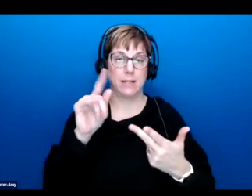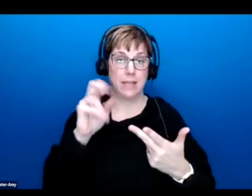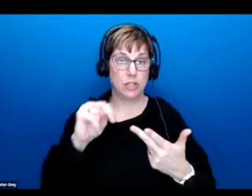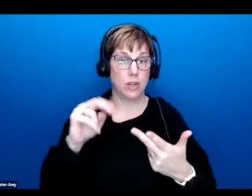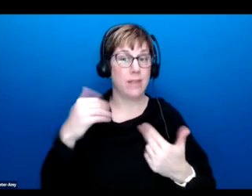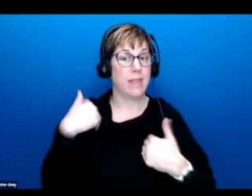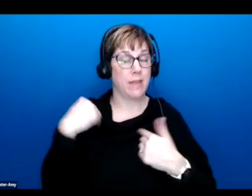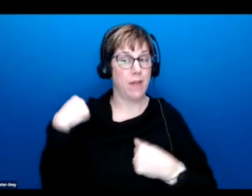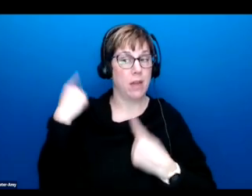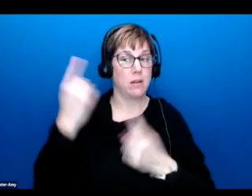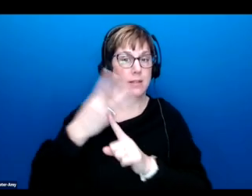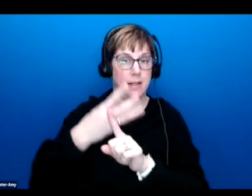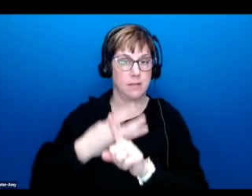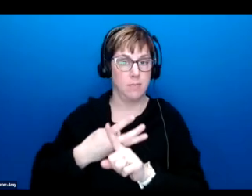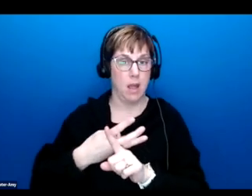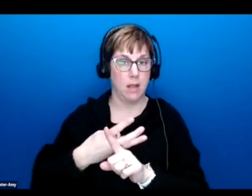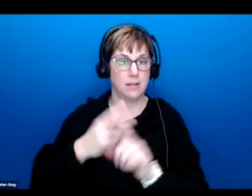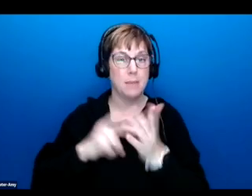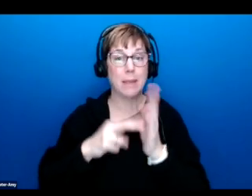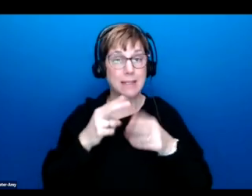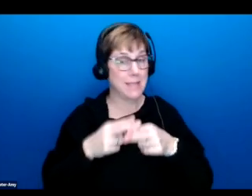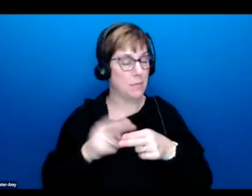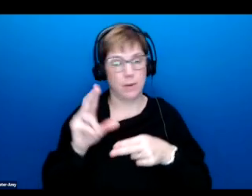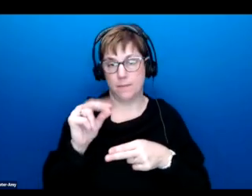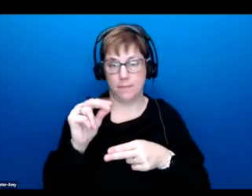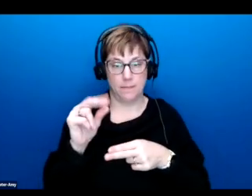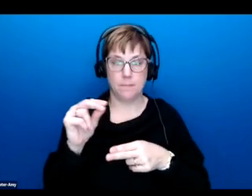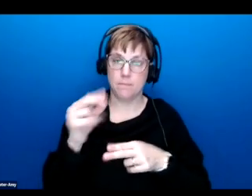not necessarily just temporary conditions.